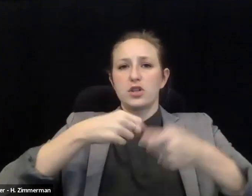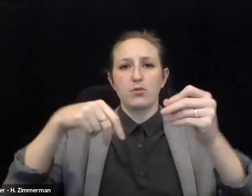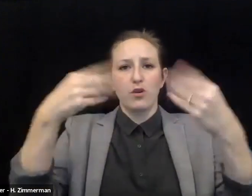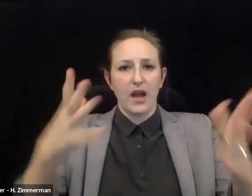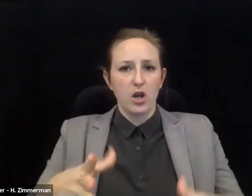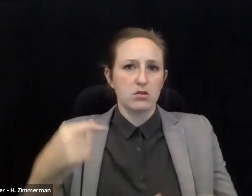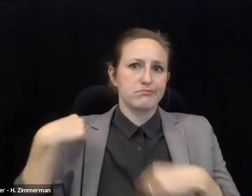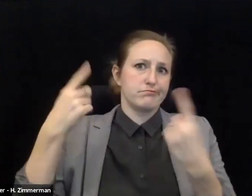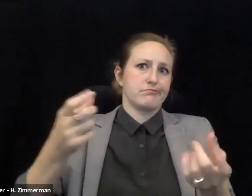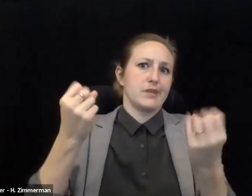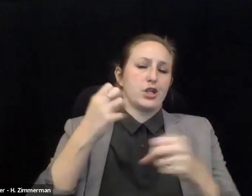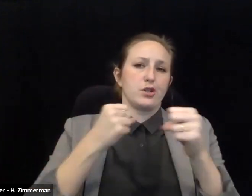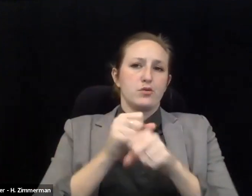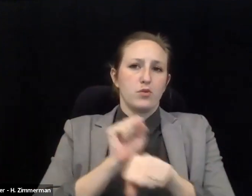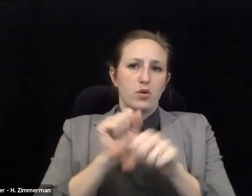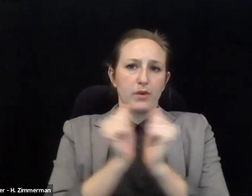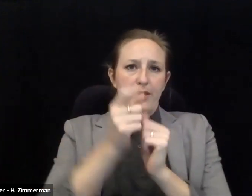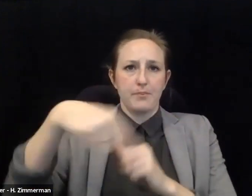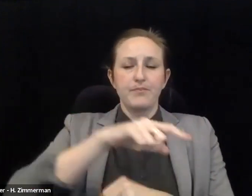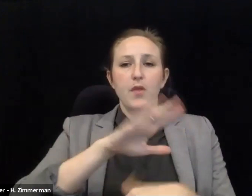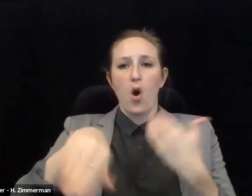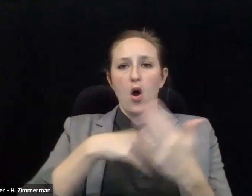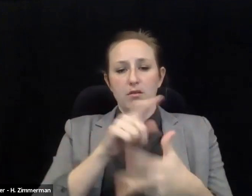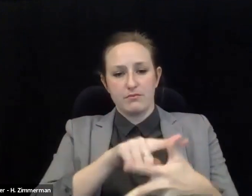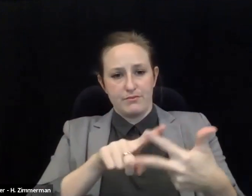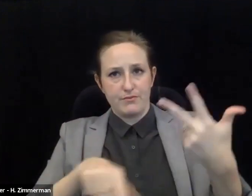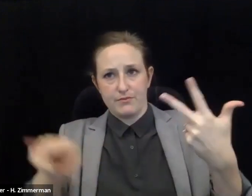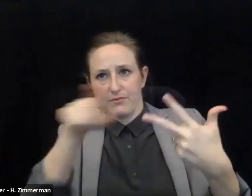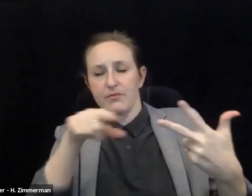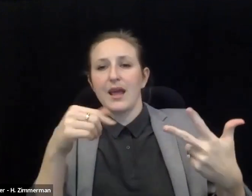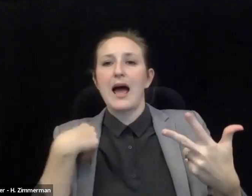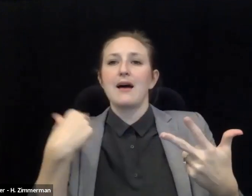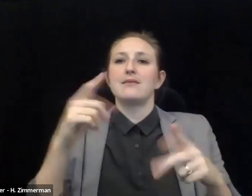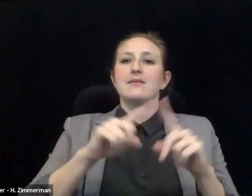for years and who all in some capacity have experience with virtual